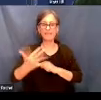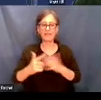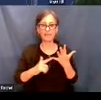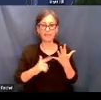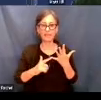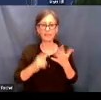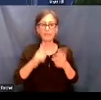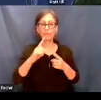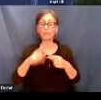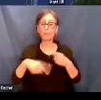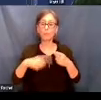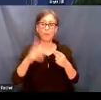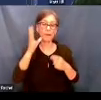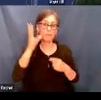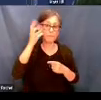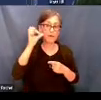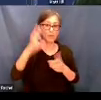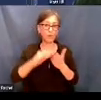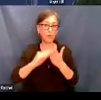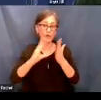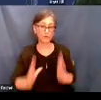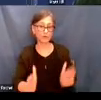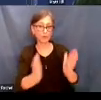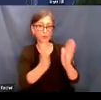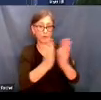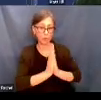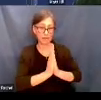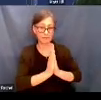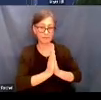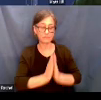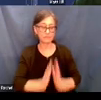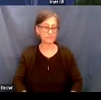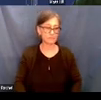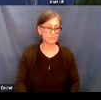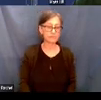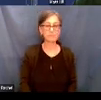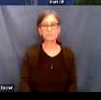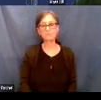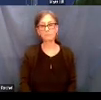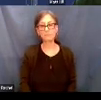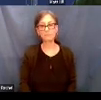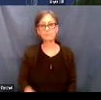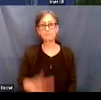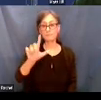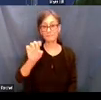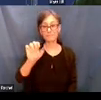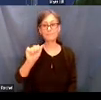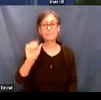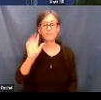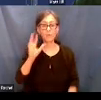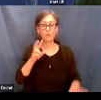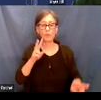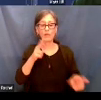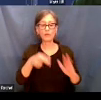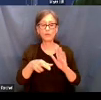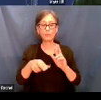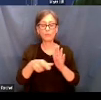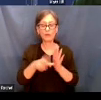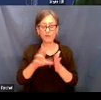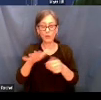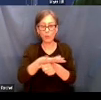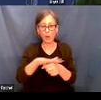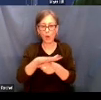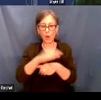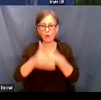upon request by the pupil or parent, the LEA shall review local procedures to ensure requests from